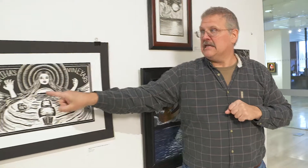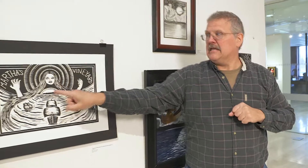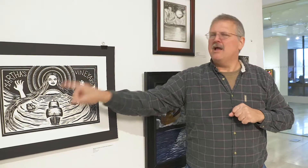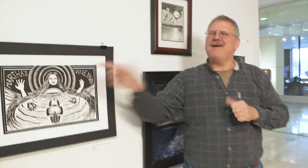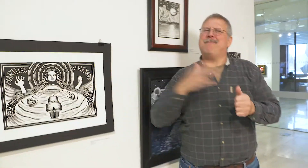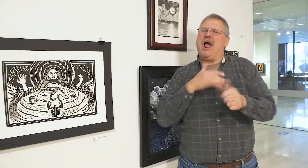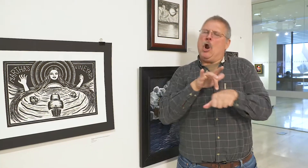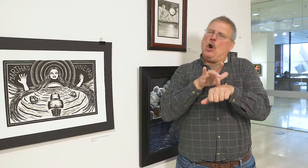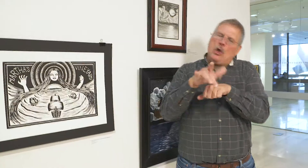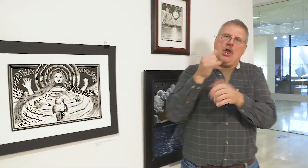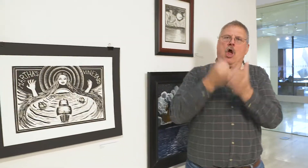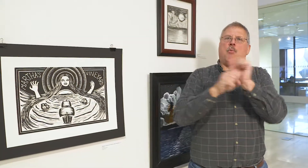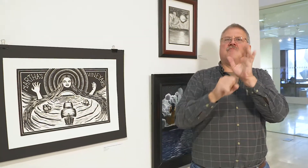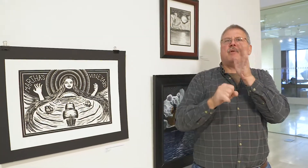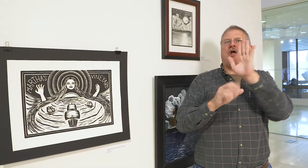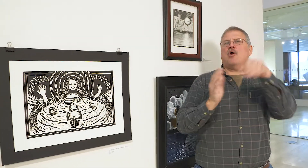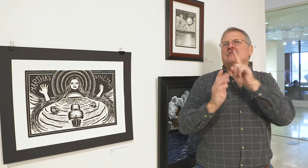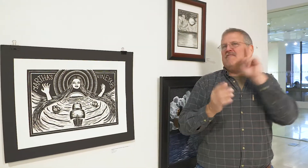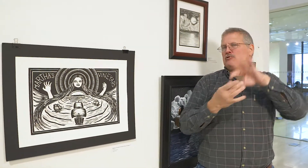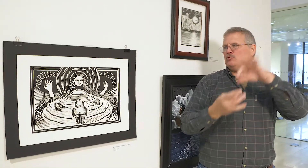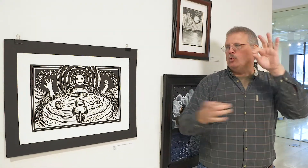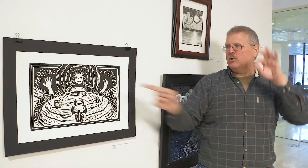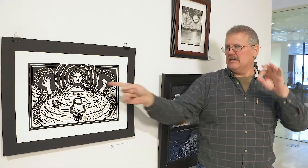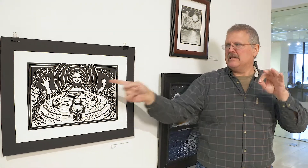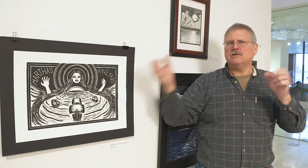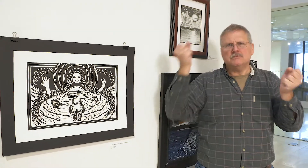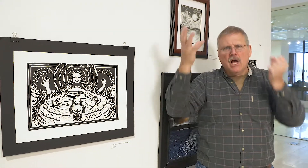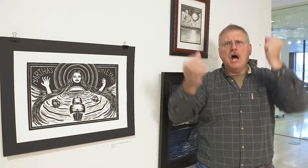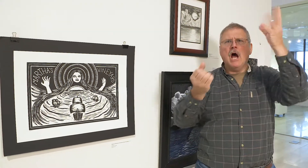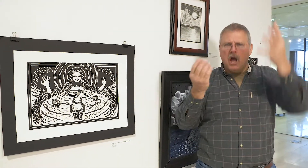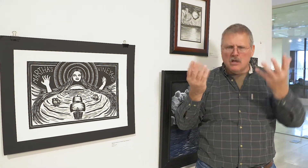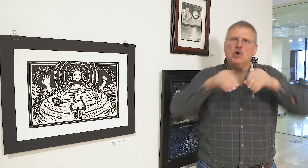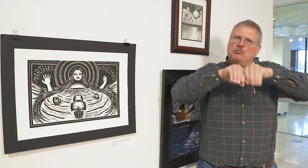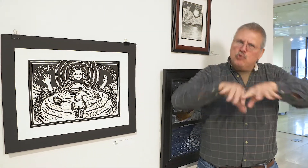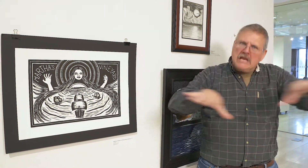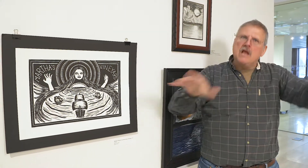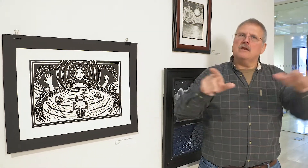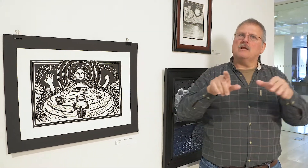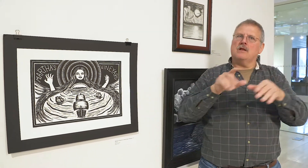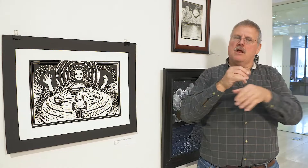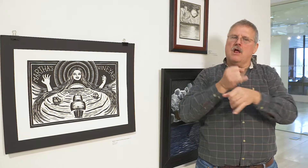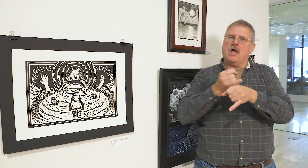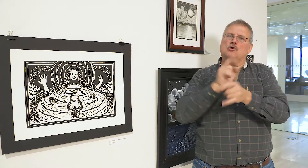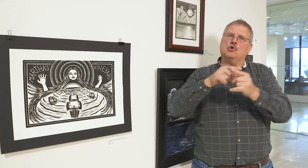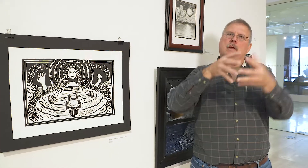This is an early work from the "Mother of All Deaf Souls" collection. The woman is using sign language